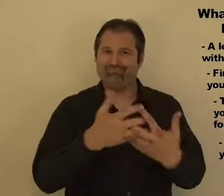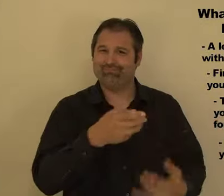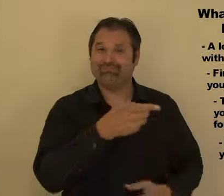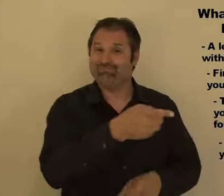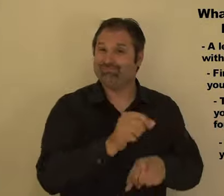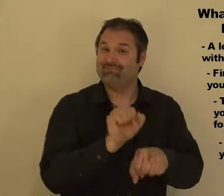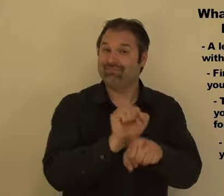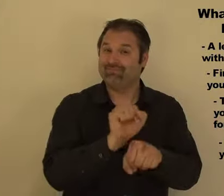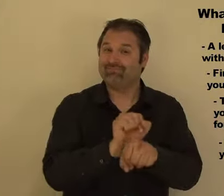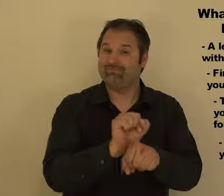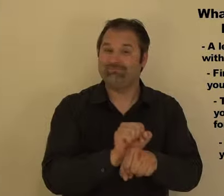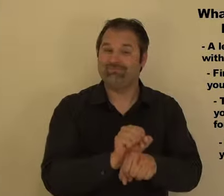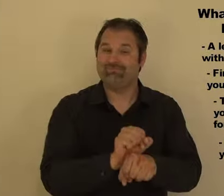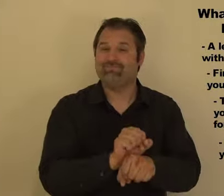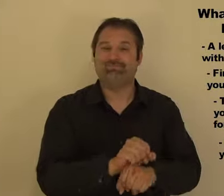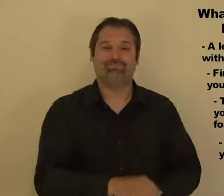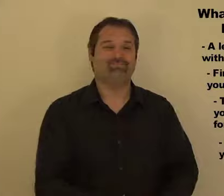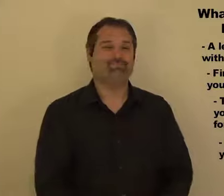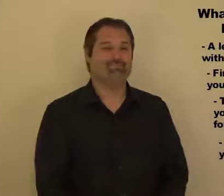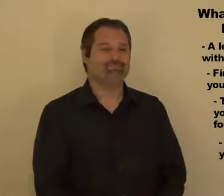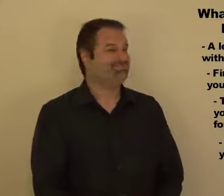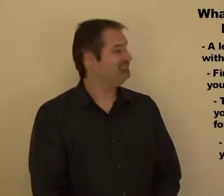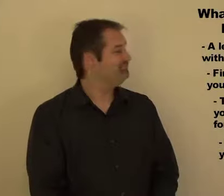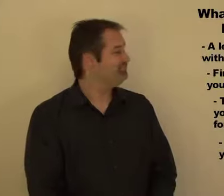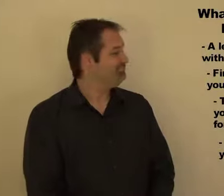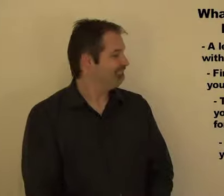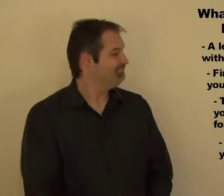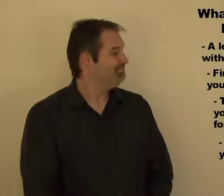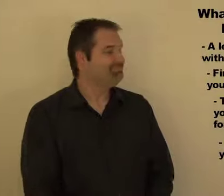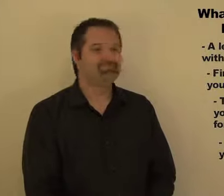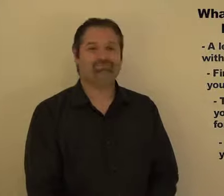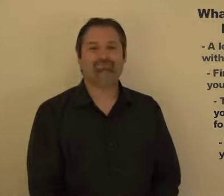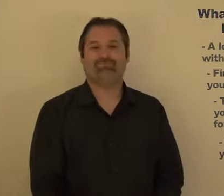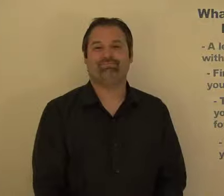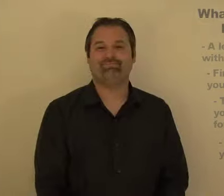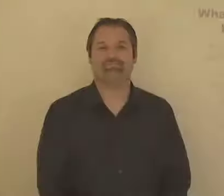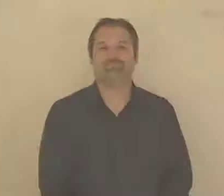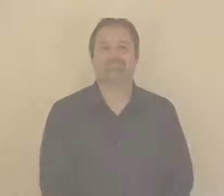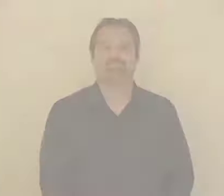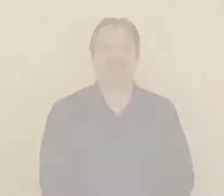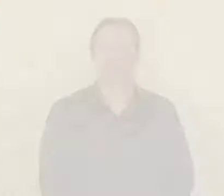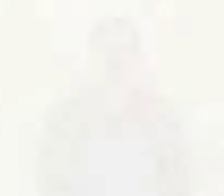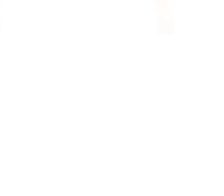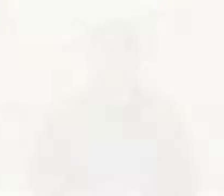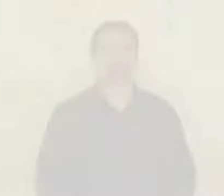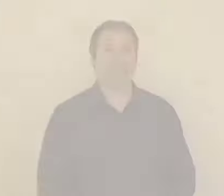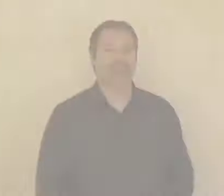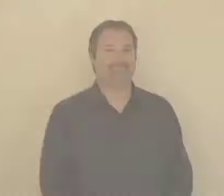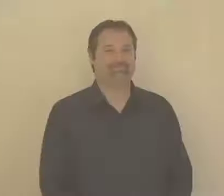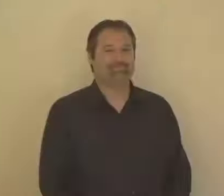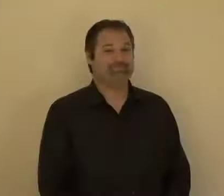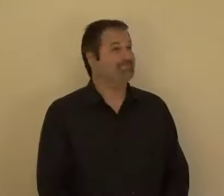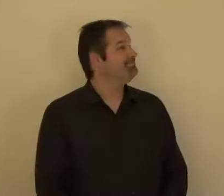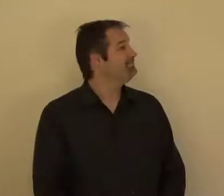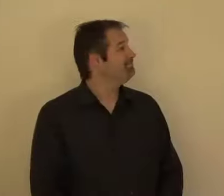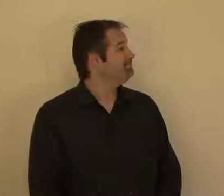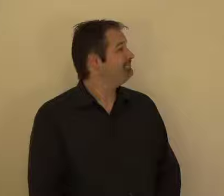Here's a question for you. Do you think employers read cover letters?